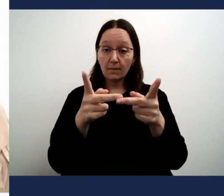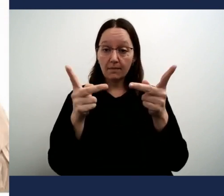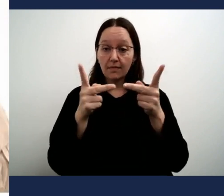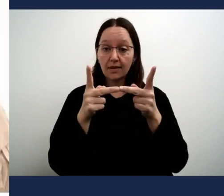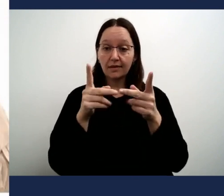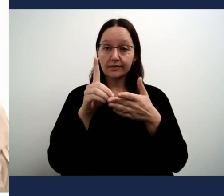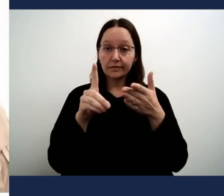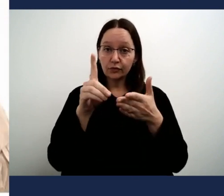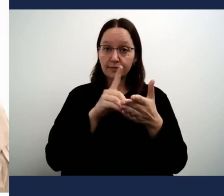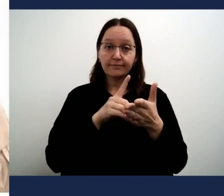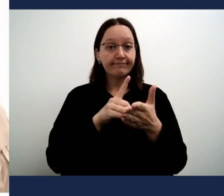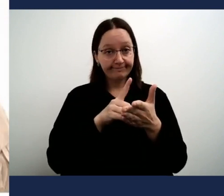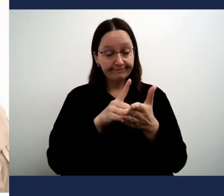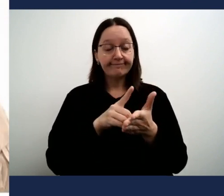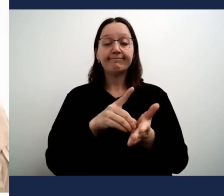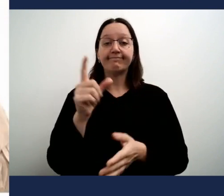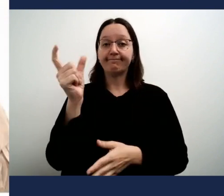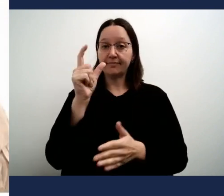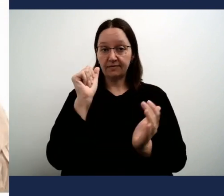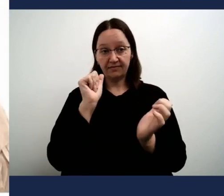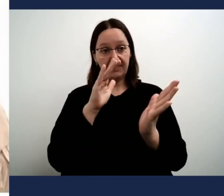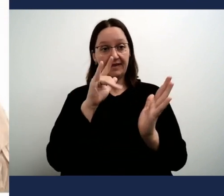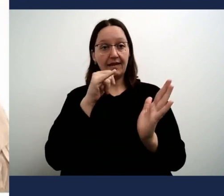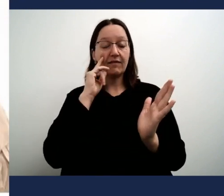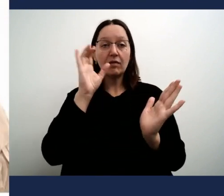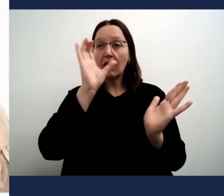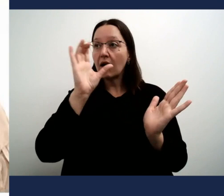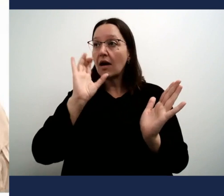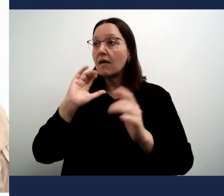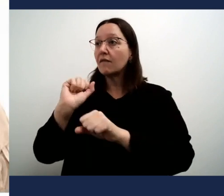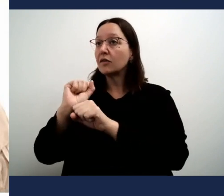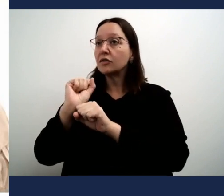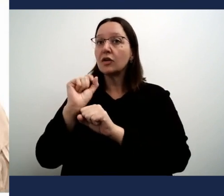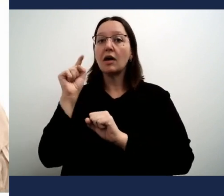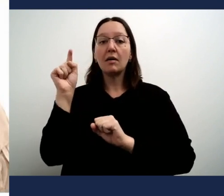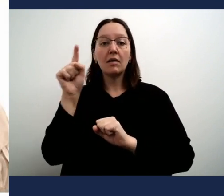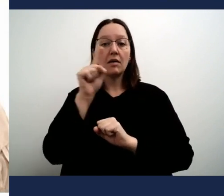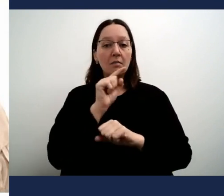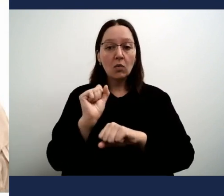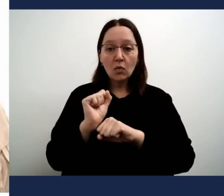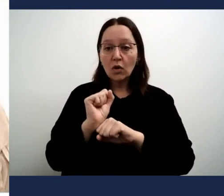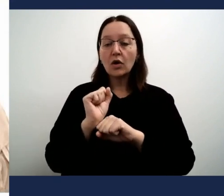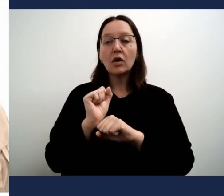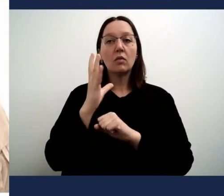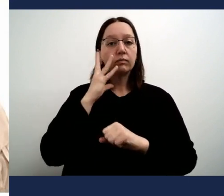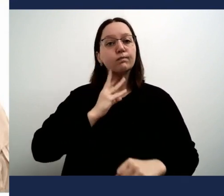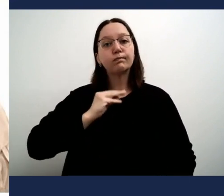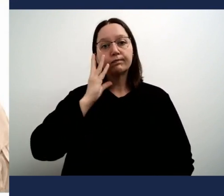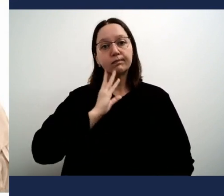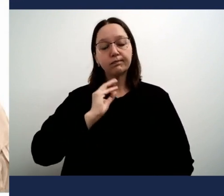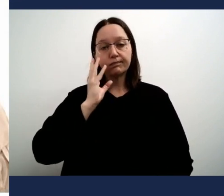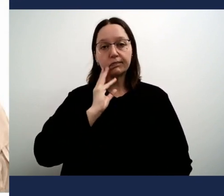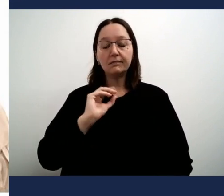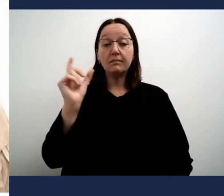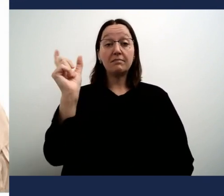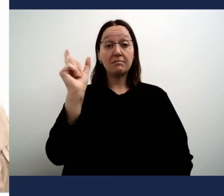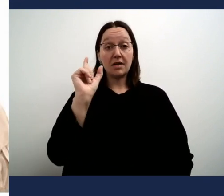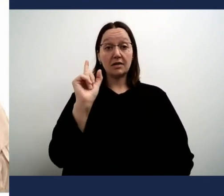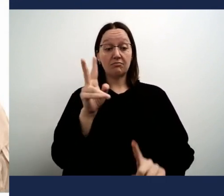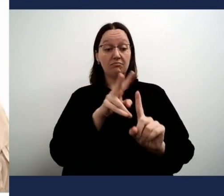enforcement, when receiving healthcare. Another poll found that majorities of Muslims have